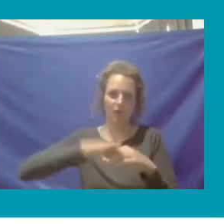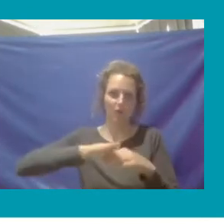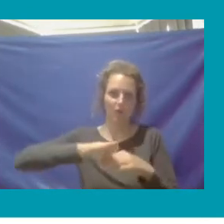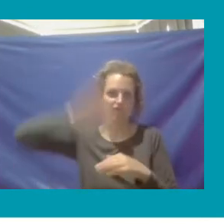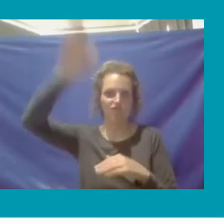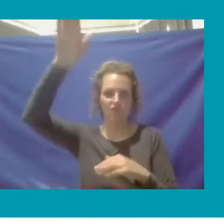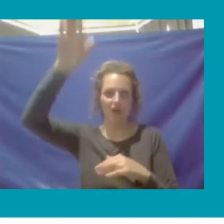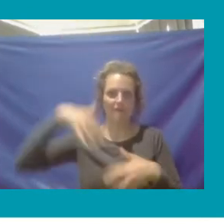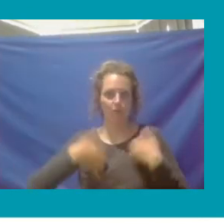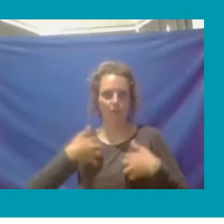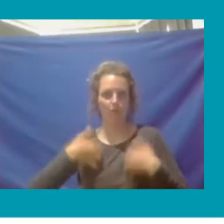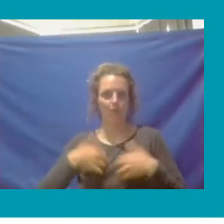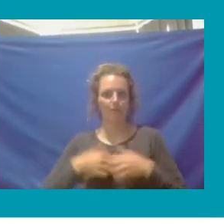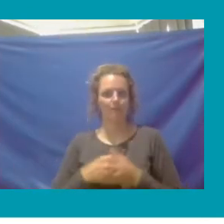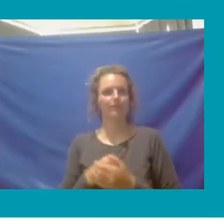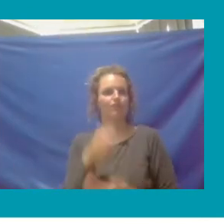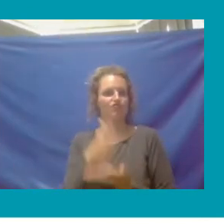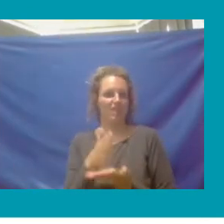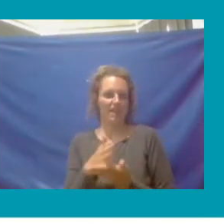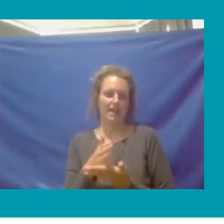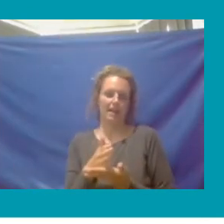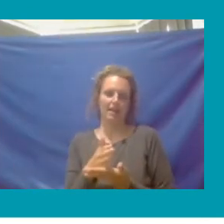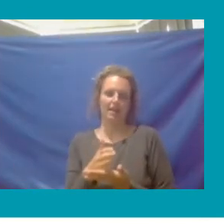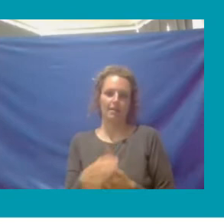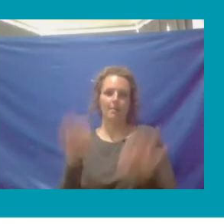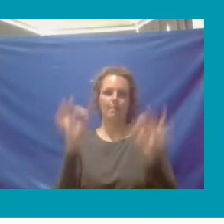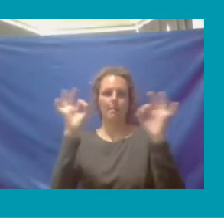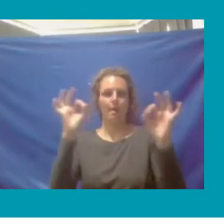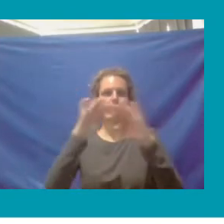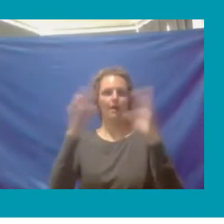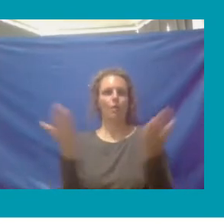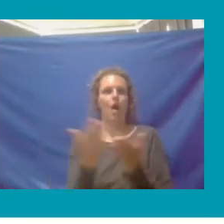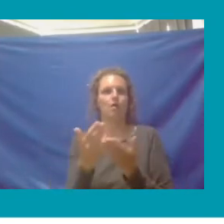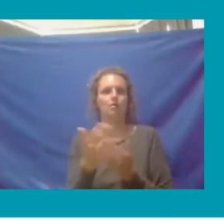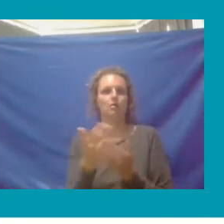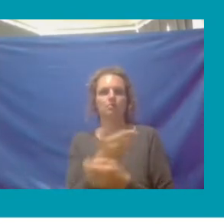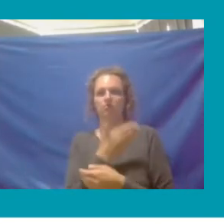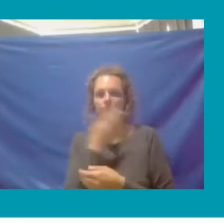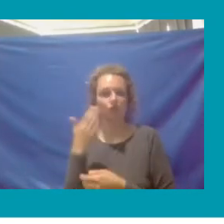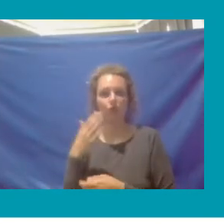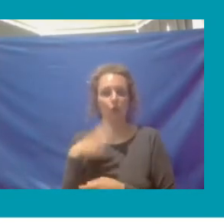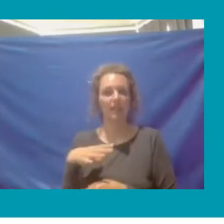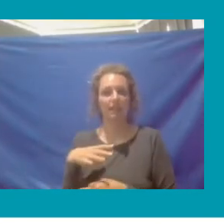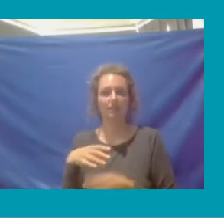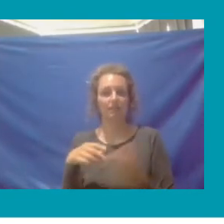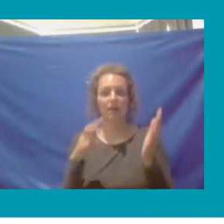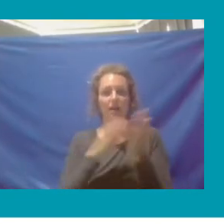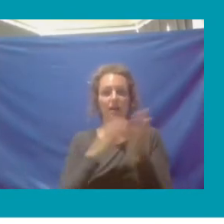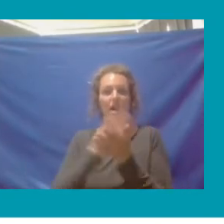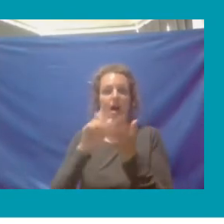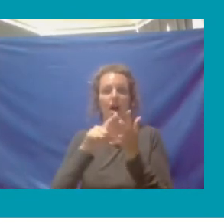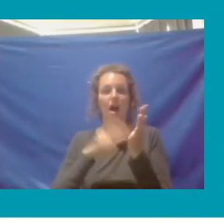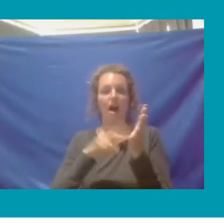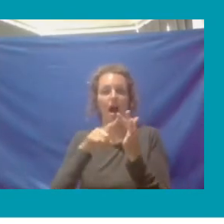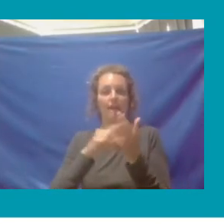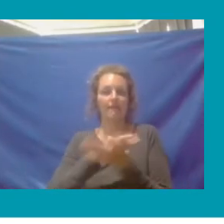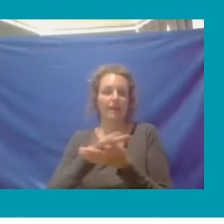like Evenbreaks, because every support service would be appropriate, not have eligibility criteria. That's probably not going to happen in my lifetime,